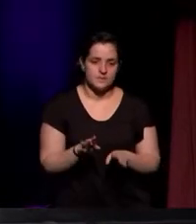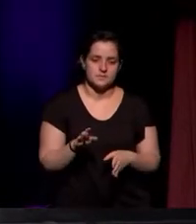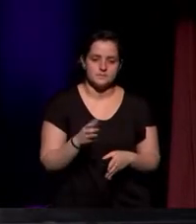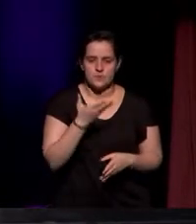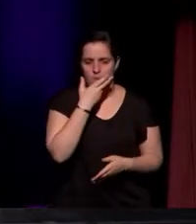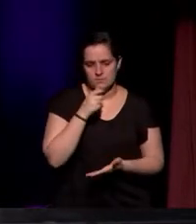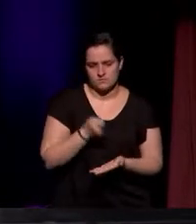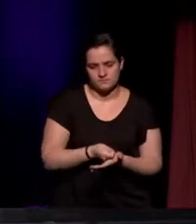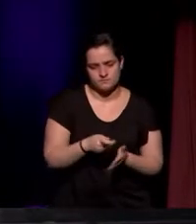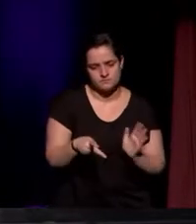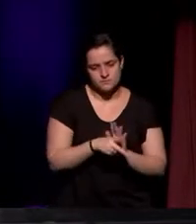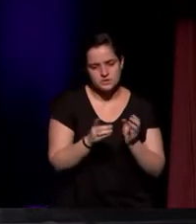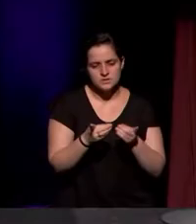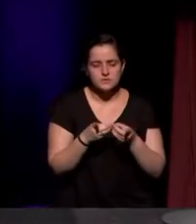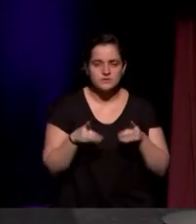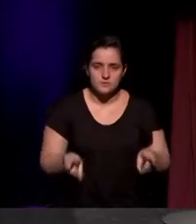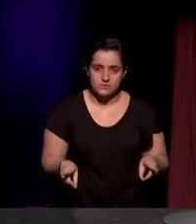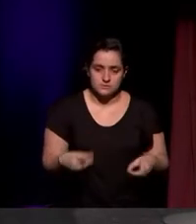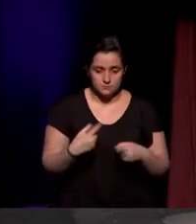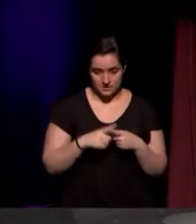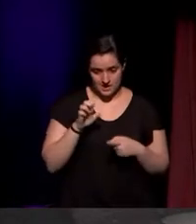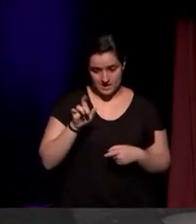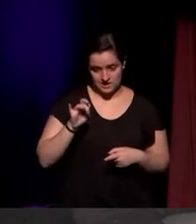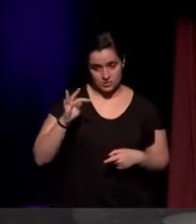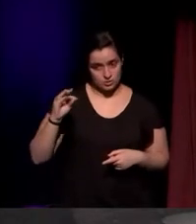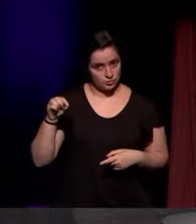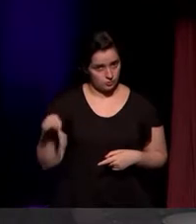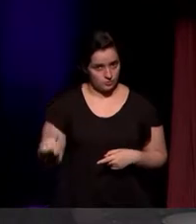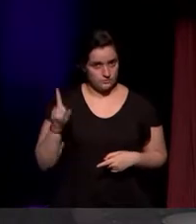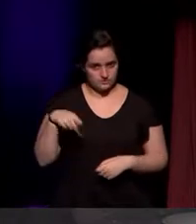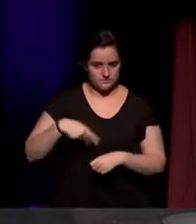because, in the case of Egypt, it is a Muslim country,